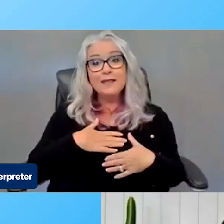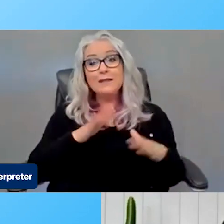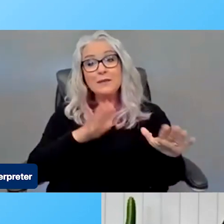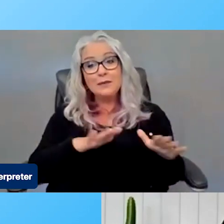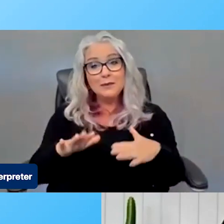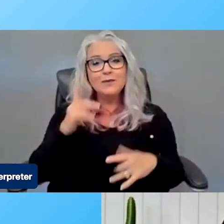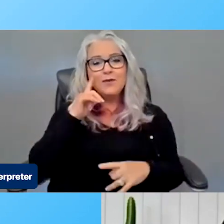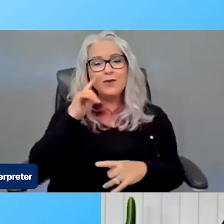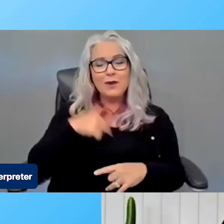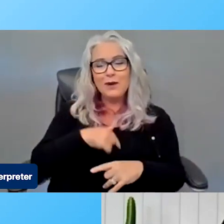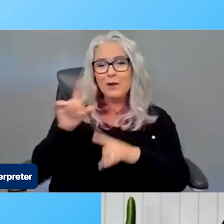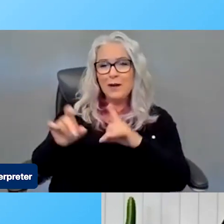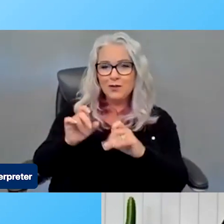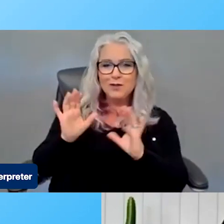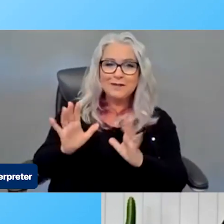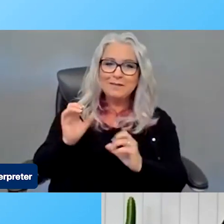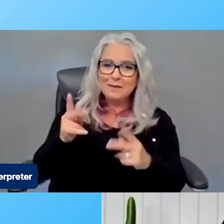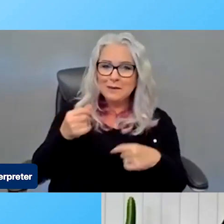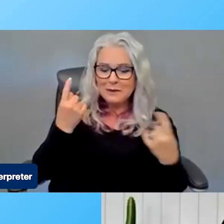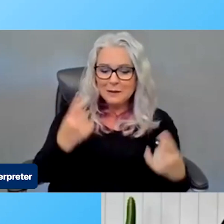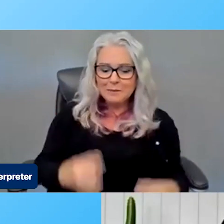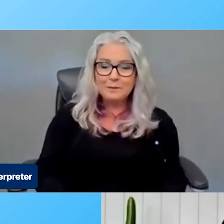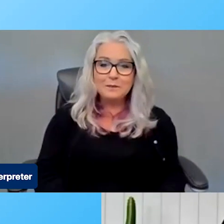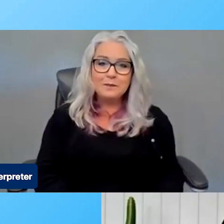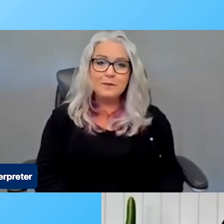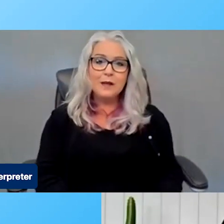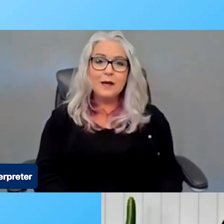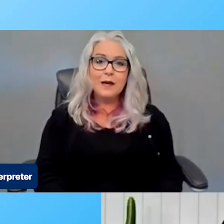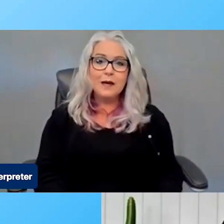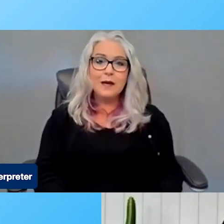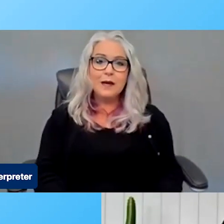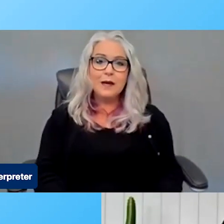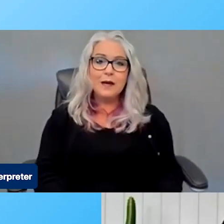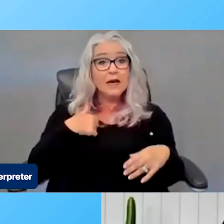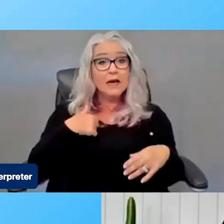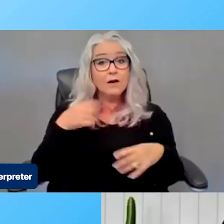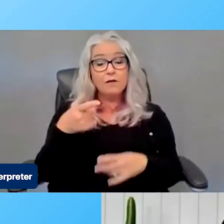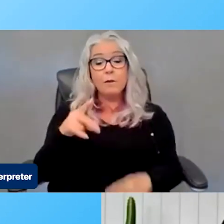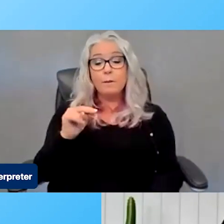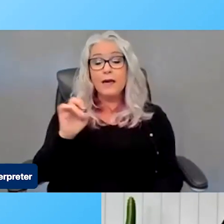front. I as your panel and moderator am